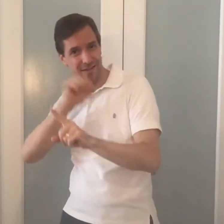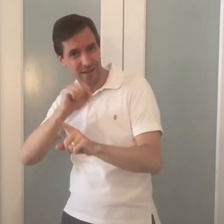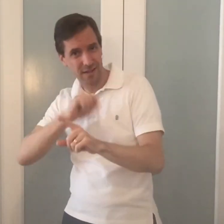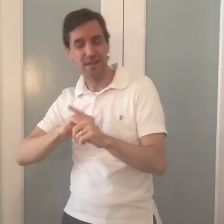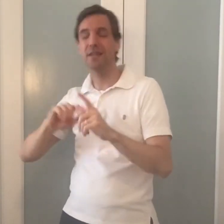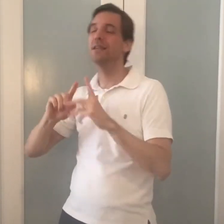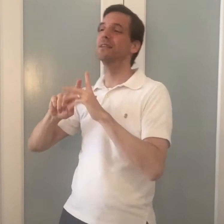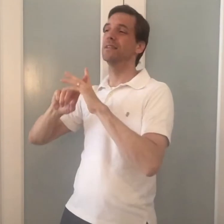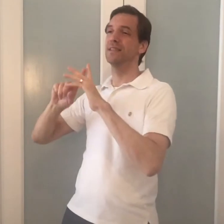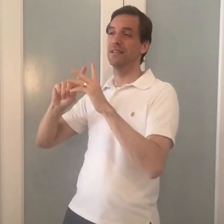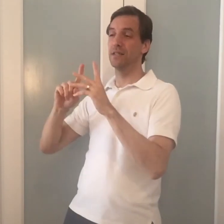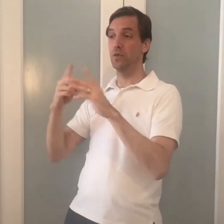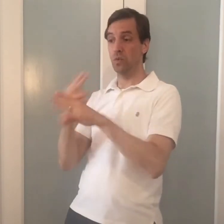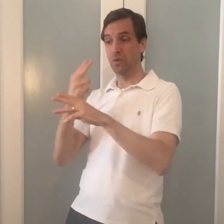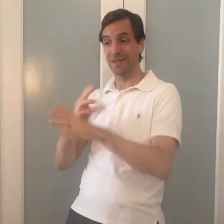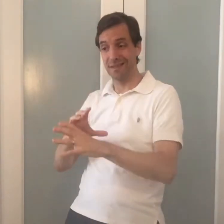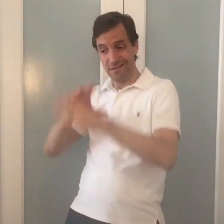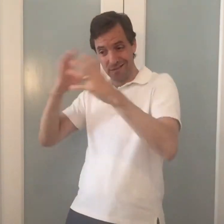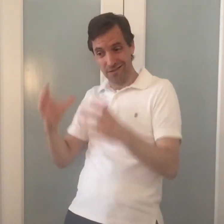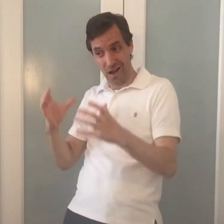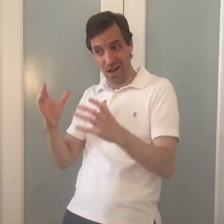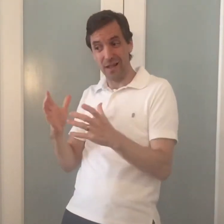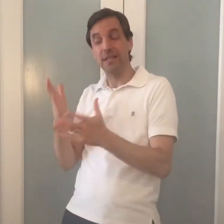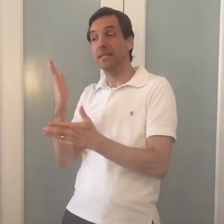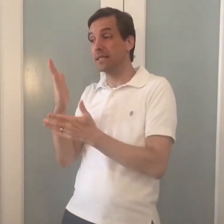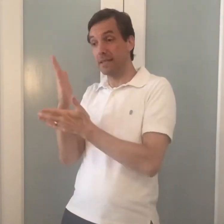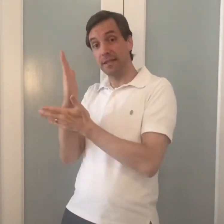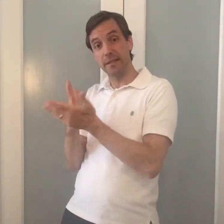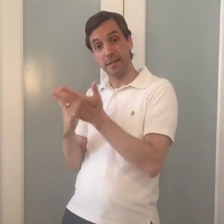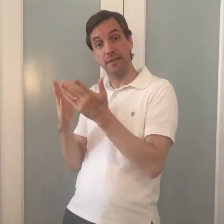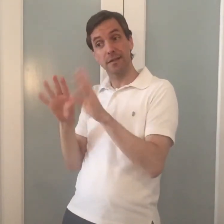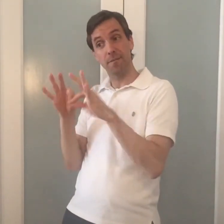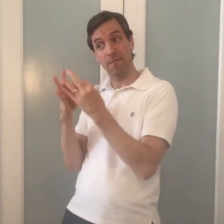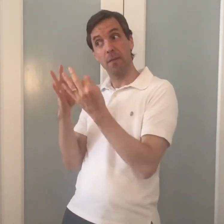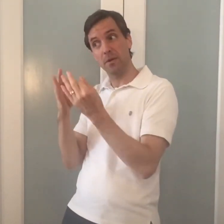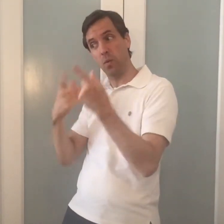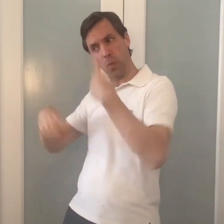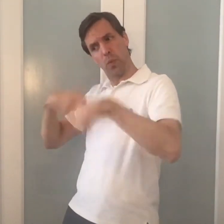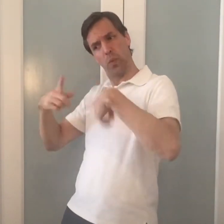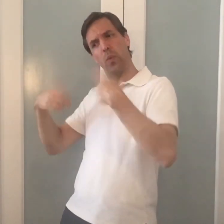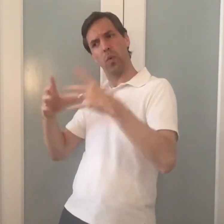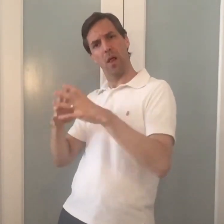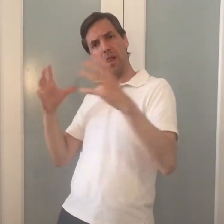they will have started at different ages, some families may use a lot of signing,